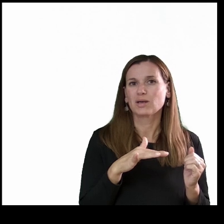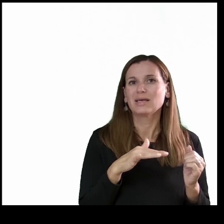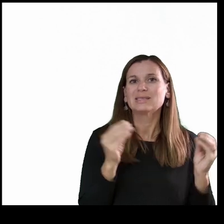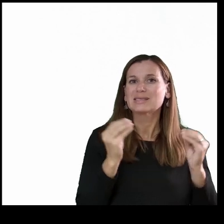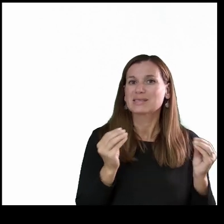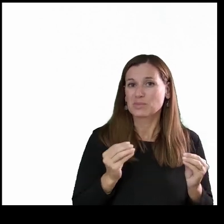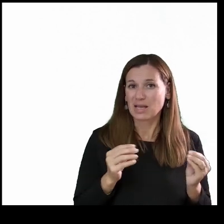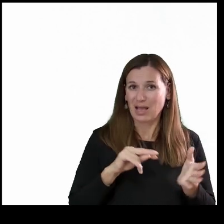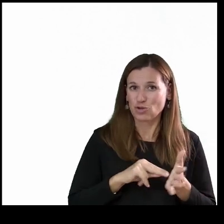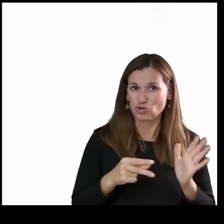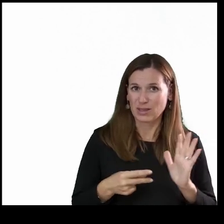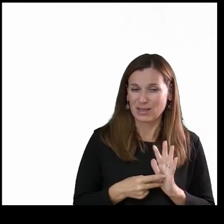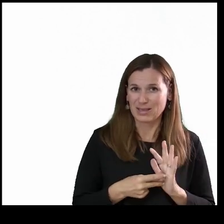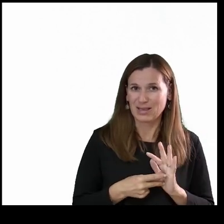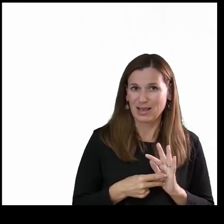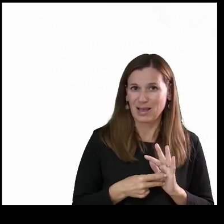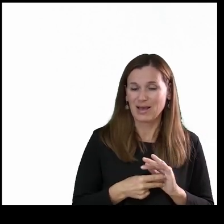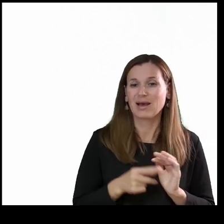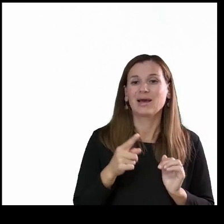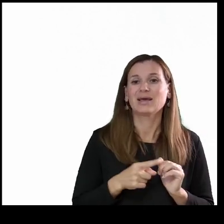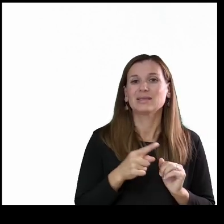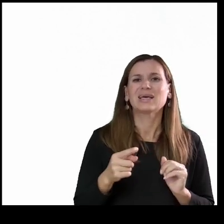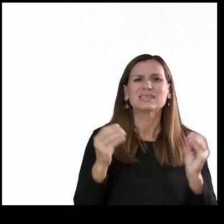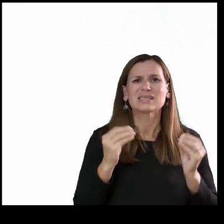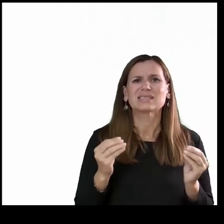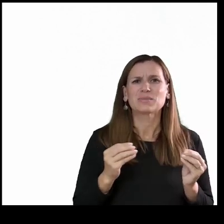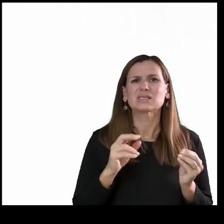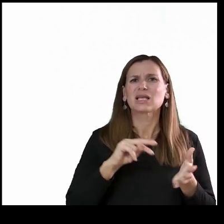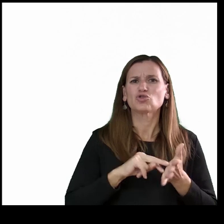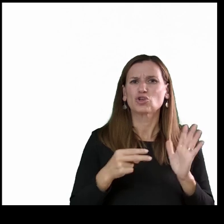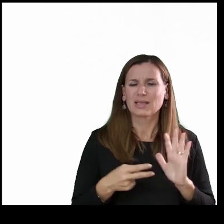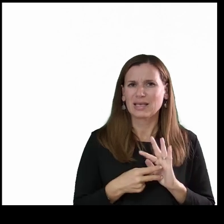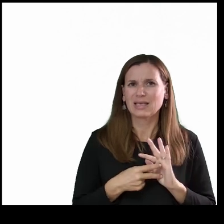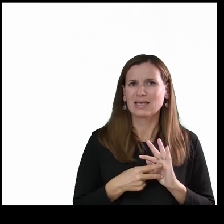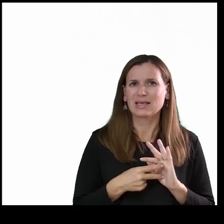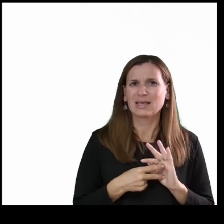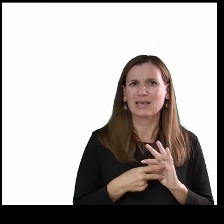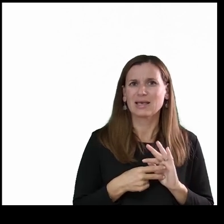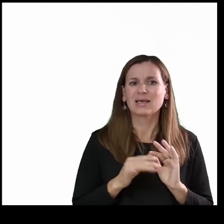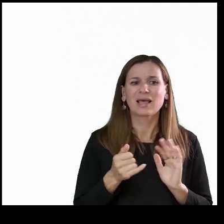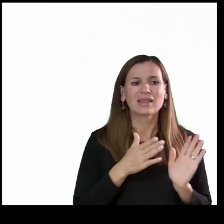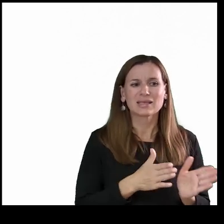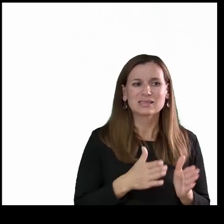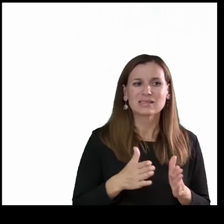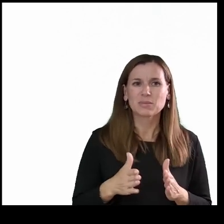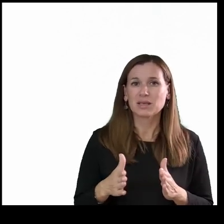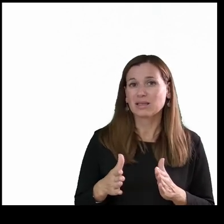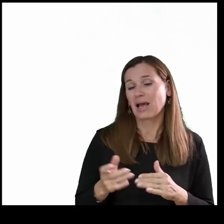And I think that the system engineering, engineering, it's a discipline that is coming with the